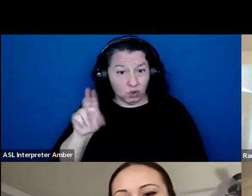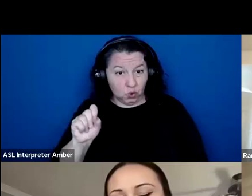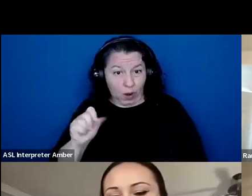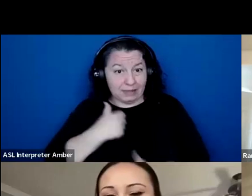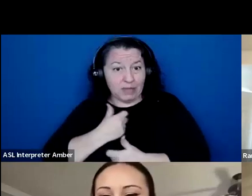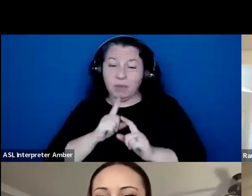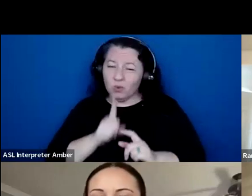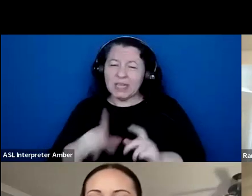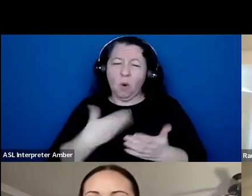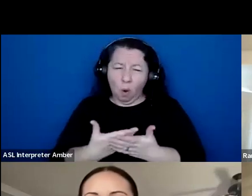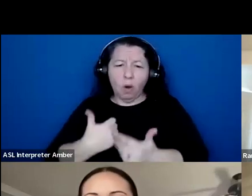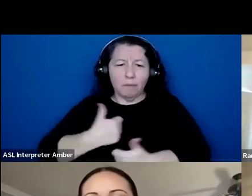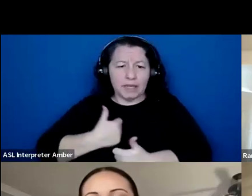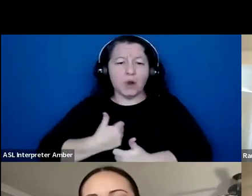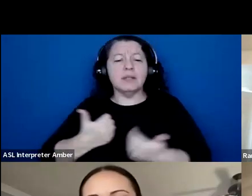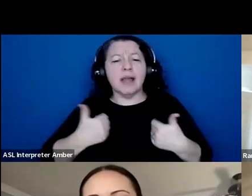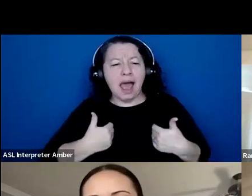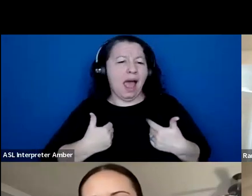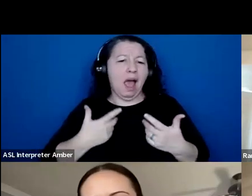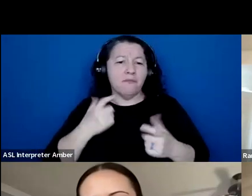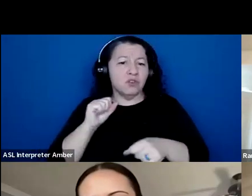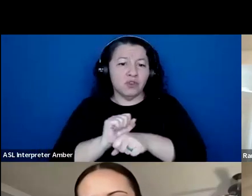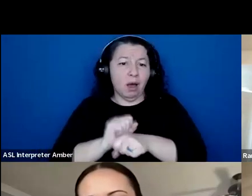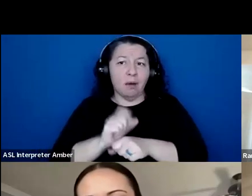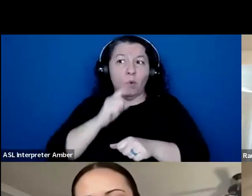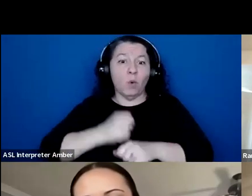and first of all, defending borders and secondly, projecting power